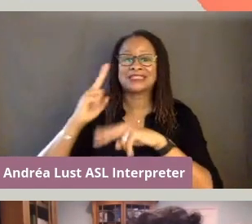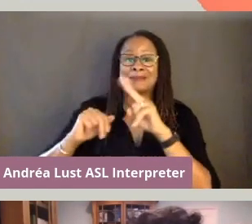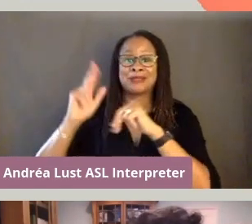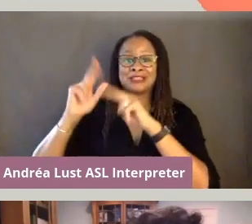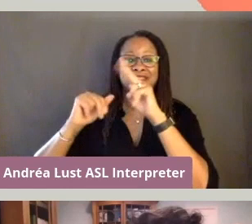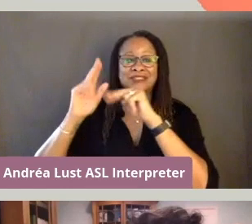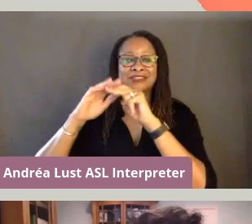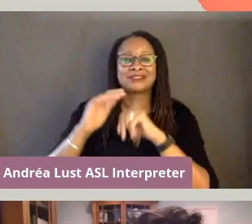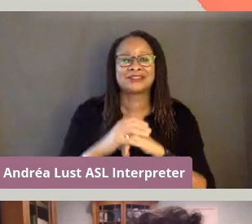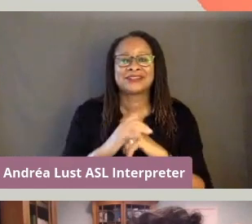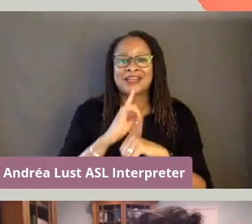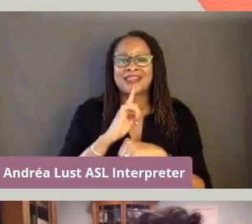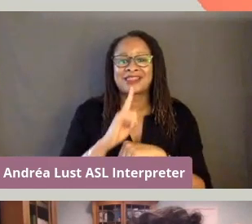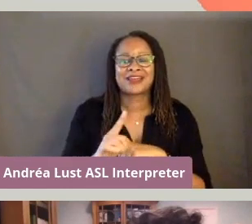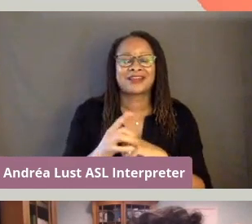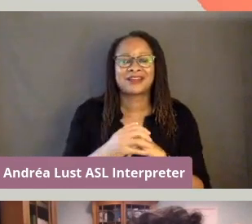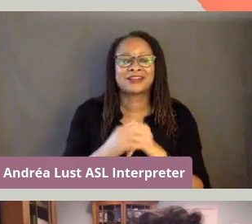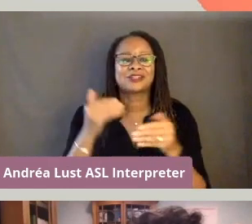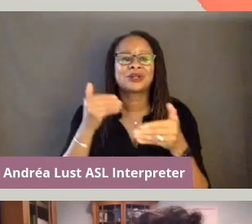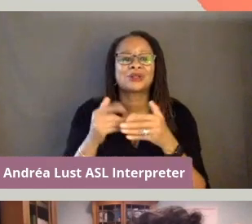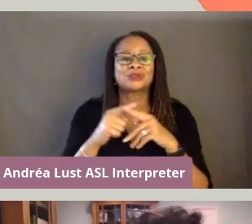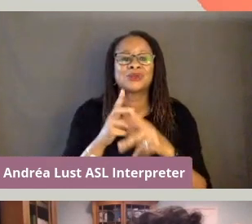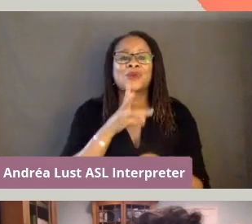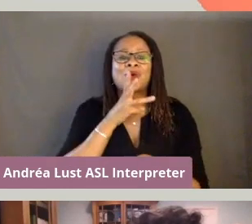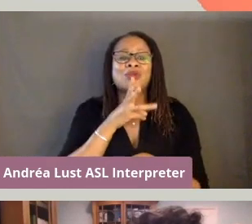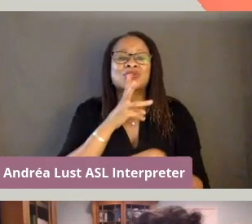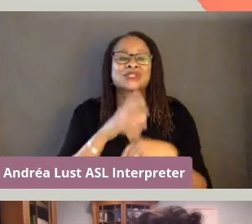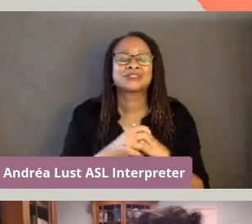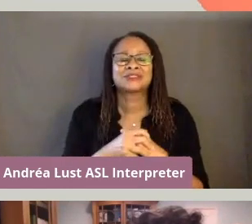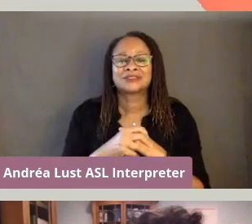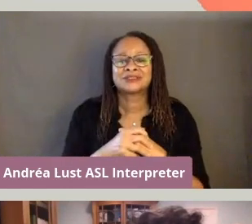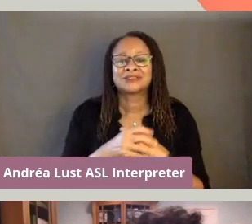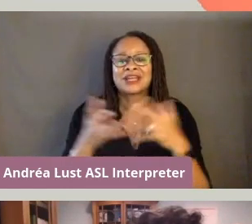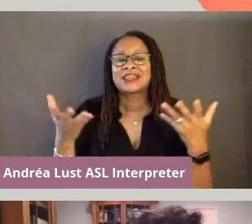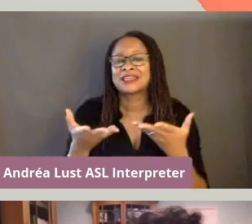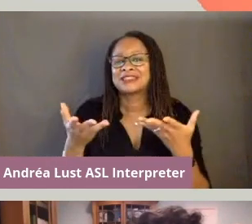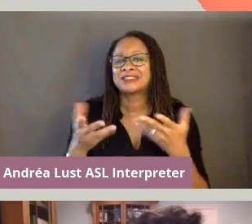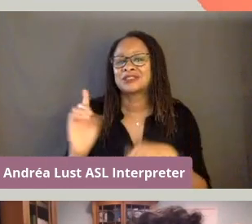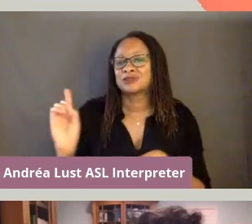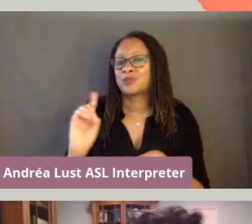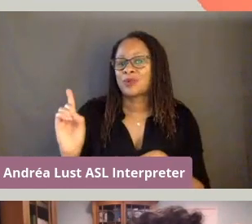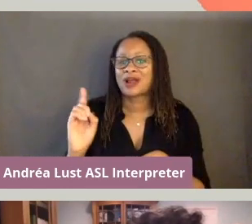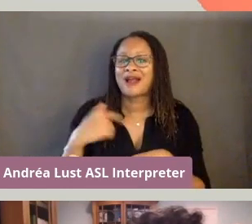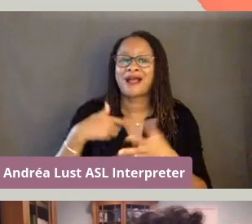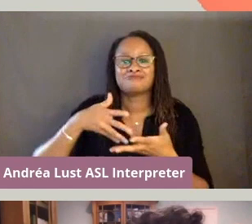that are near the water. And this is where I'm grounded, thank you.